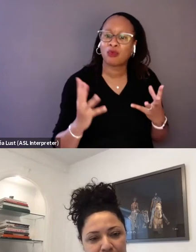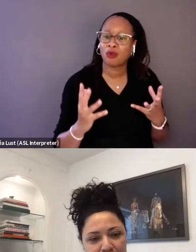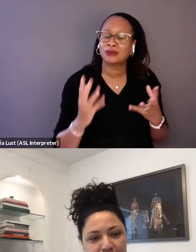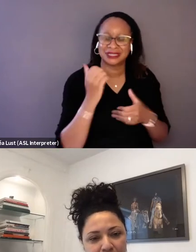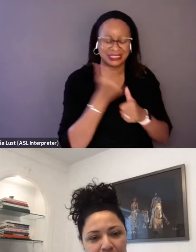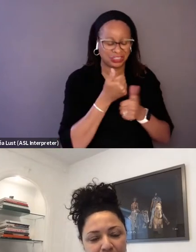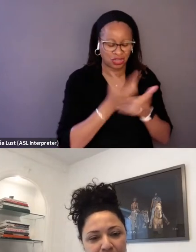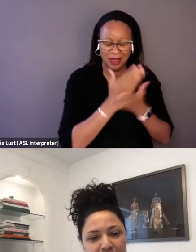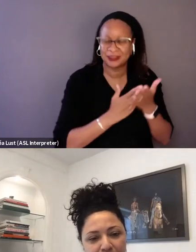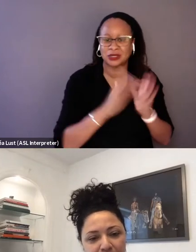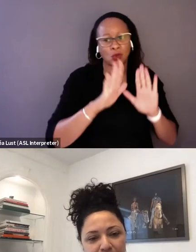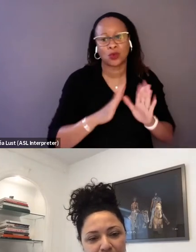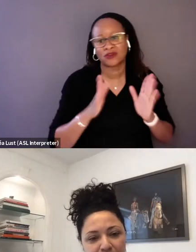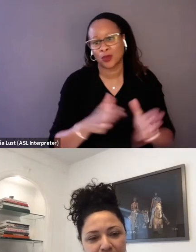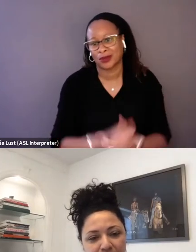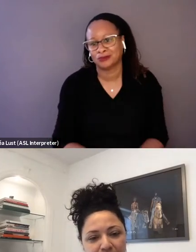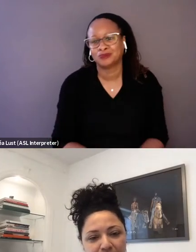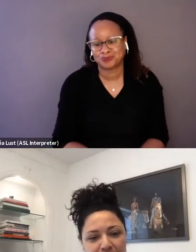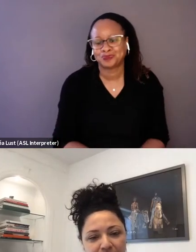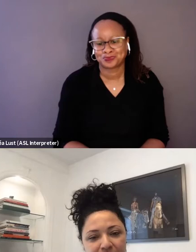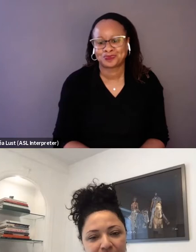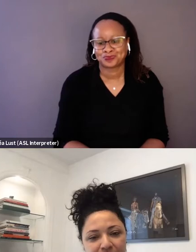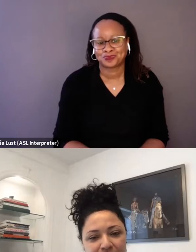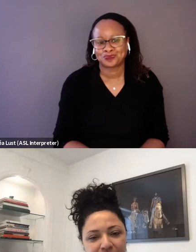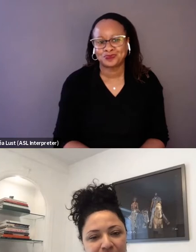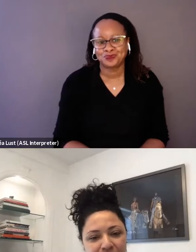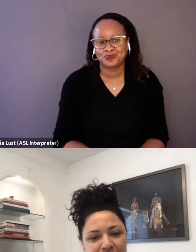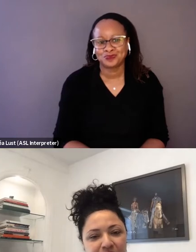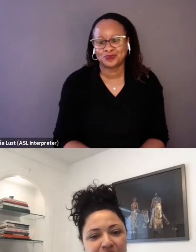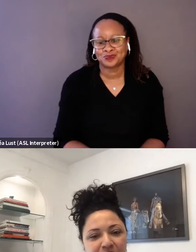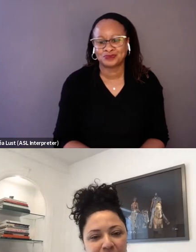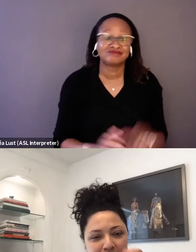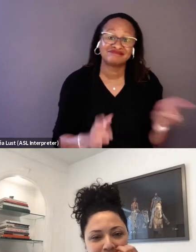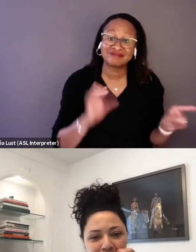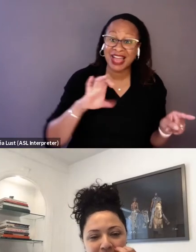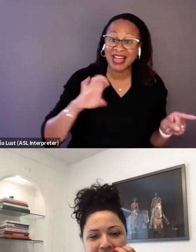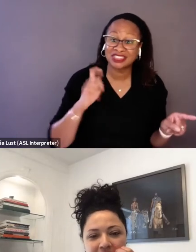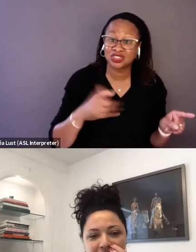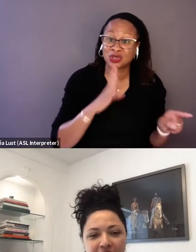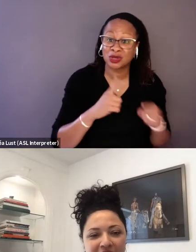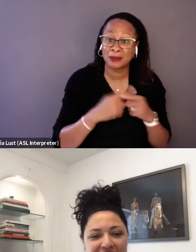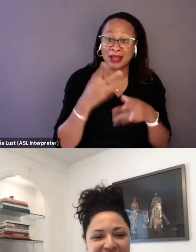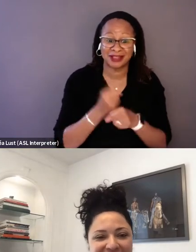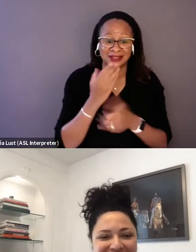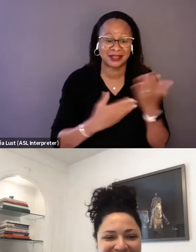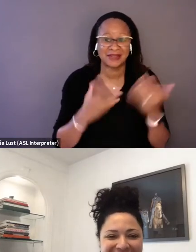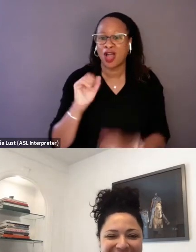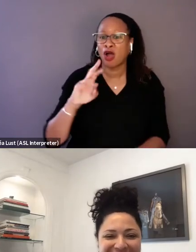in a really wonderful way. Yeah, Alex. You should talk about like, you know getting some of that. Archival.